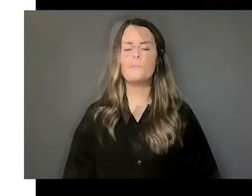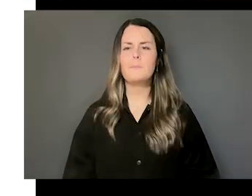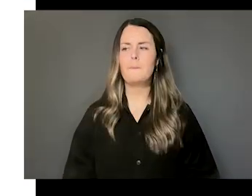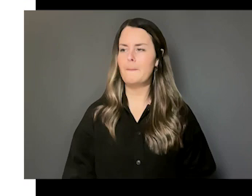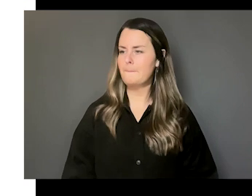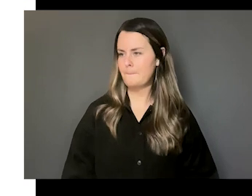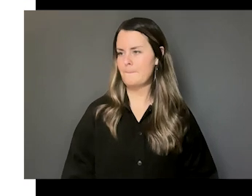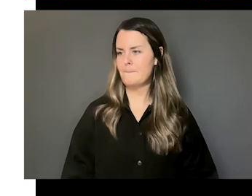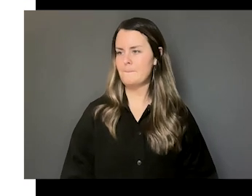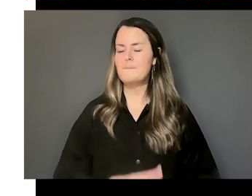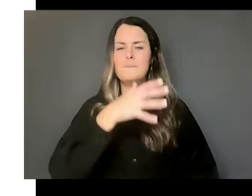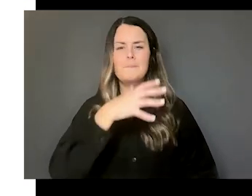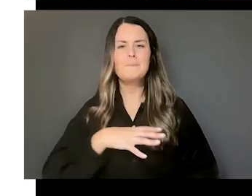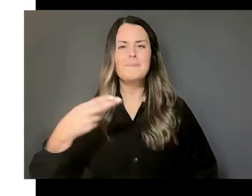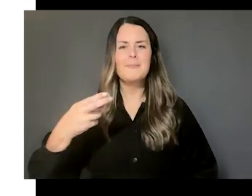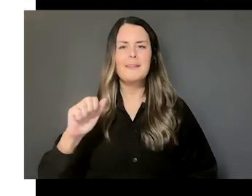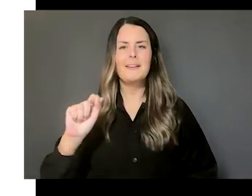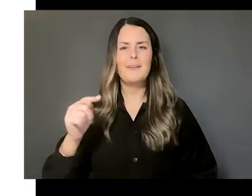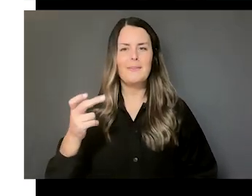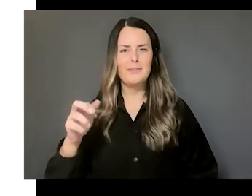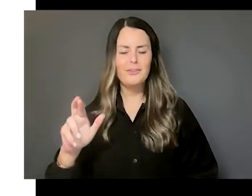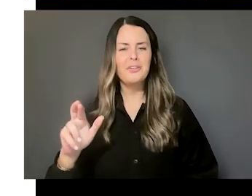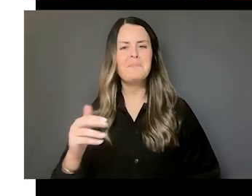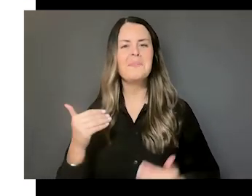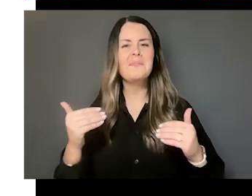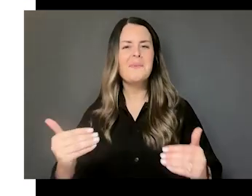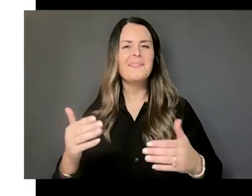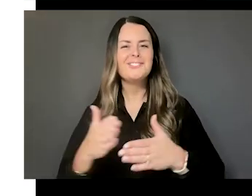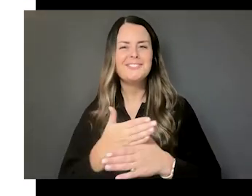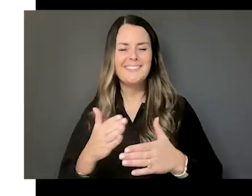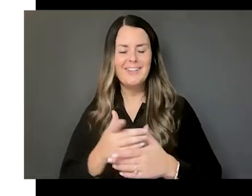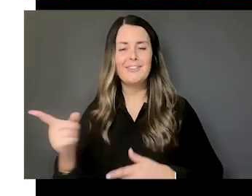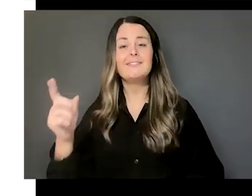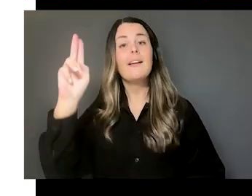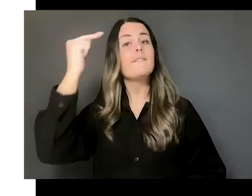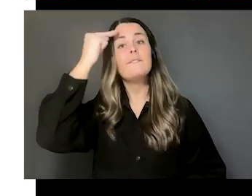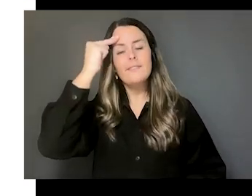I'll share. So in Metro Nashville, our vision is rooted in the